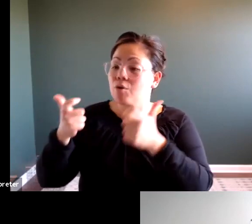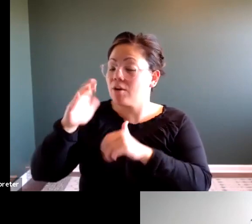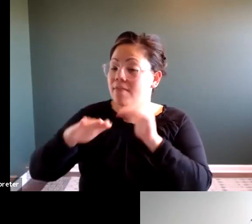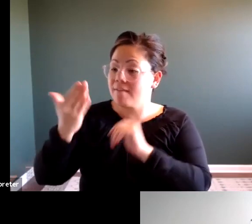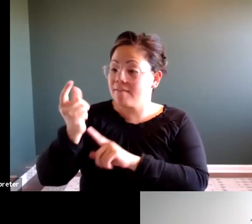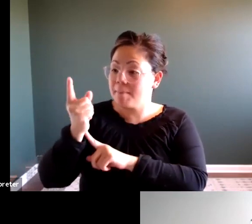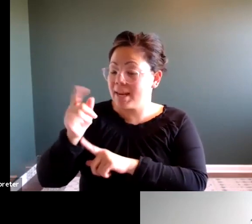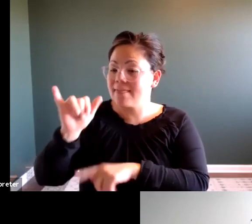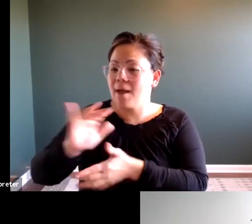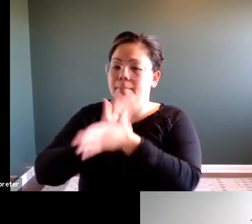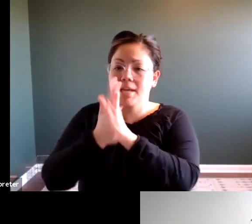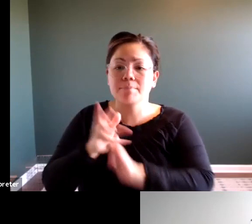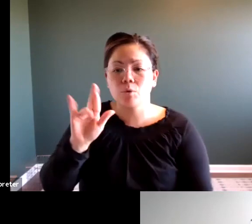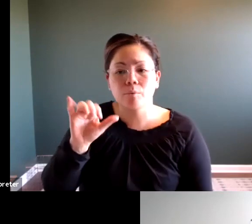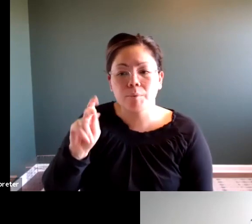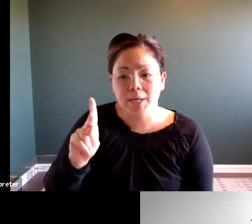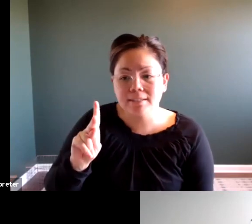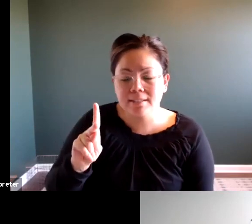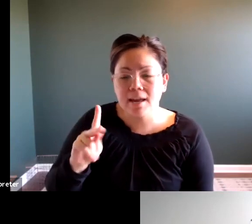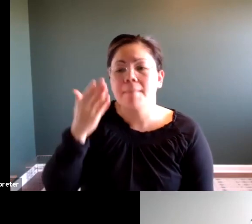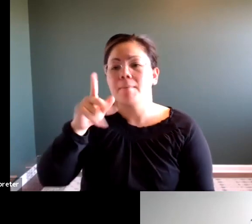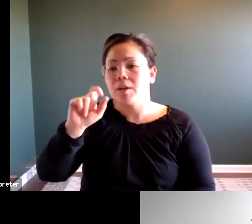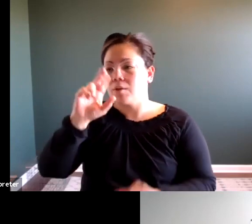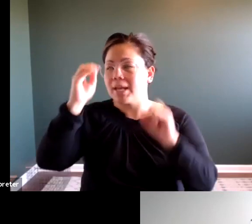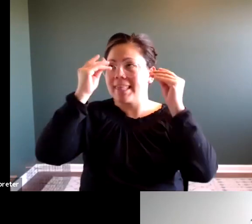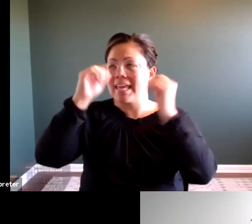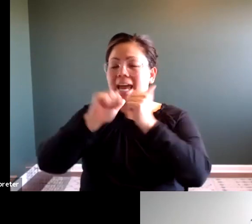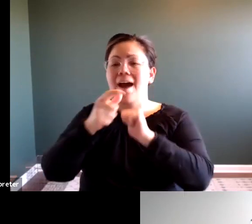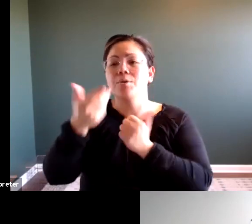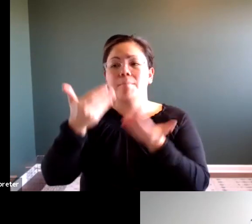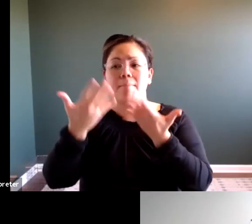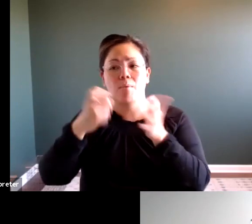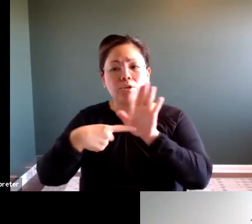that that is a risk and maybe they could rethink exactly how they might wanna do those tours.